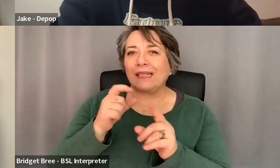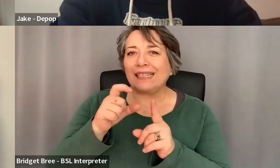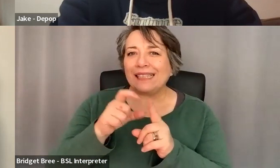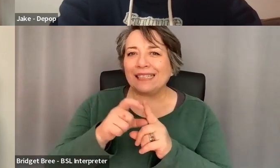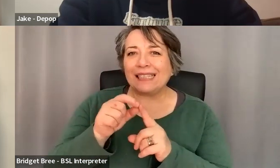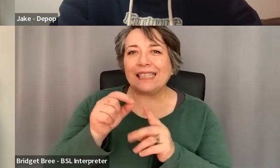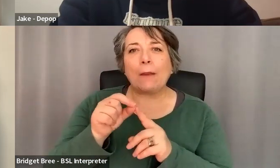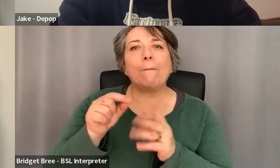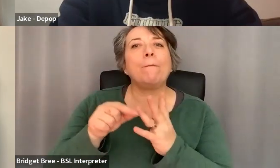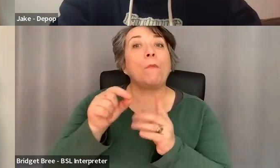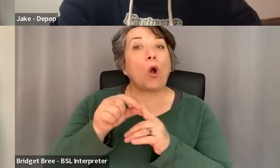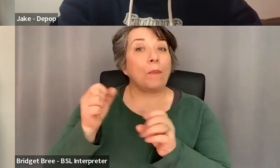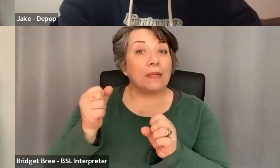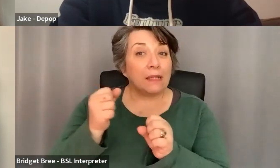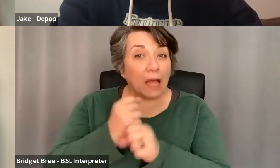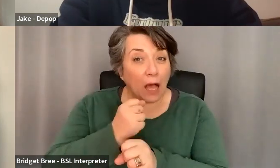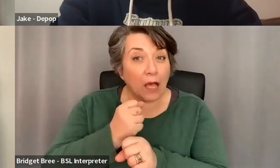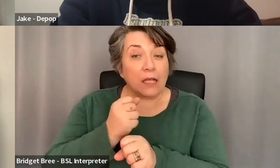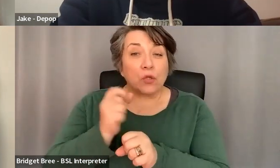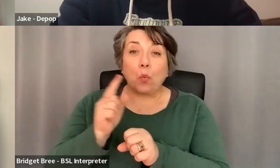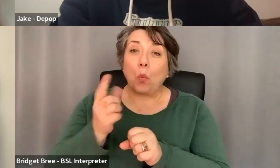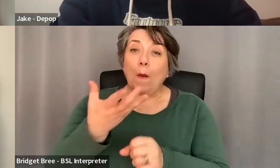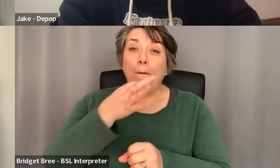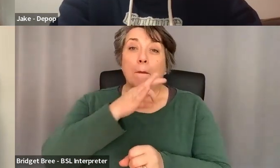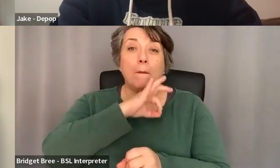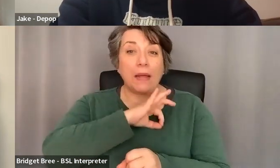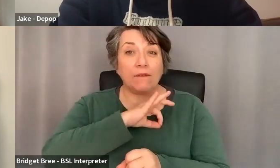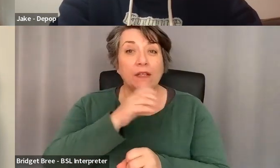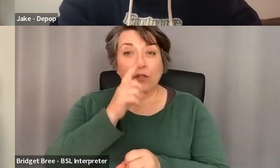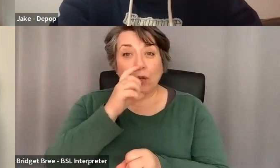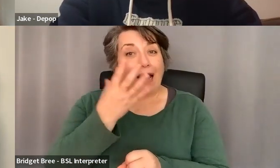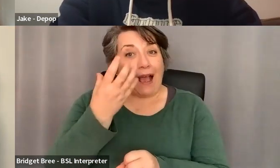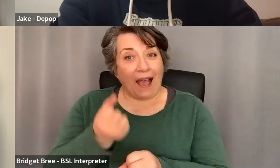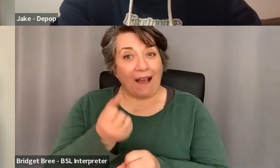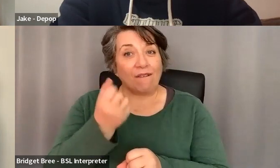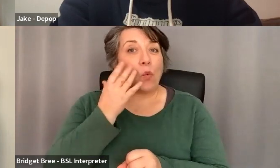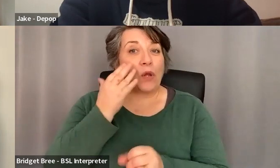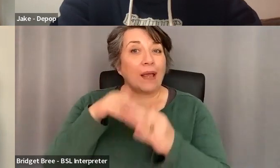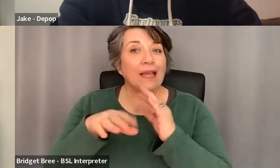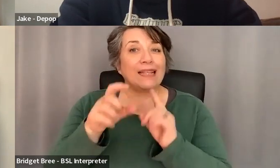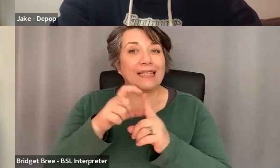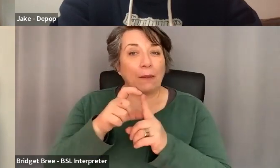that you can access from day one at your time at depot and then across your sort of first